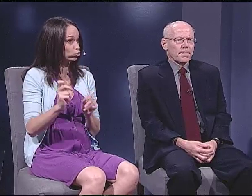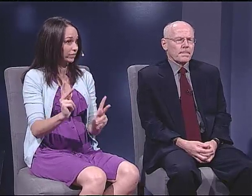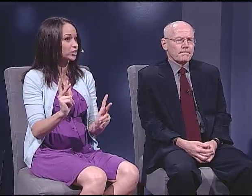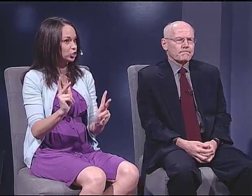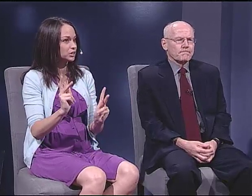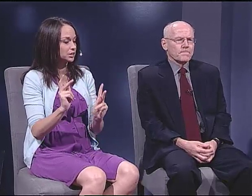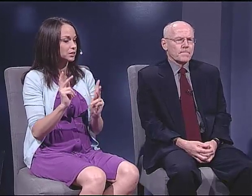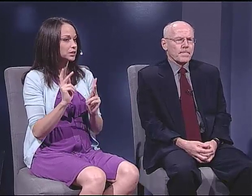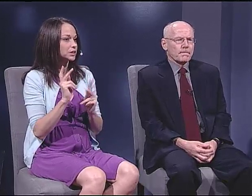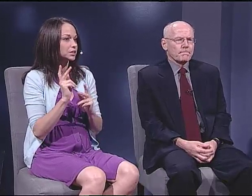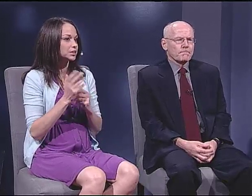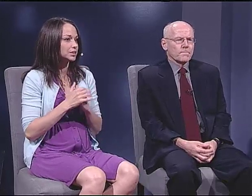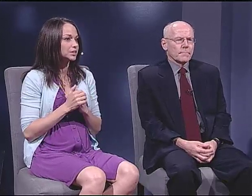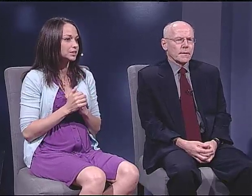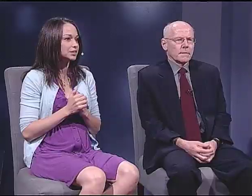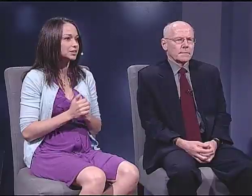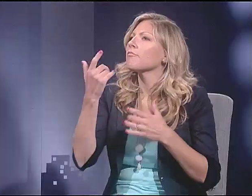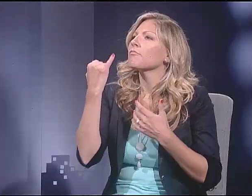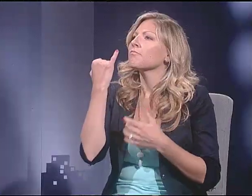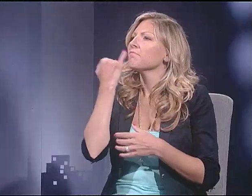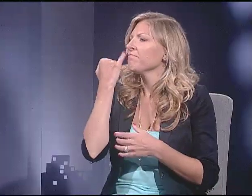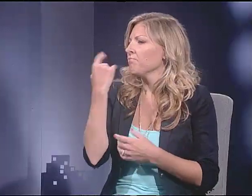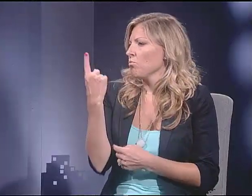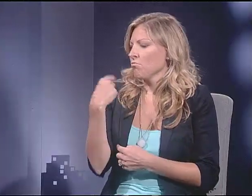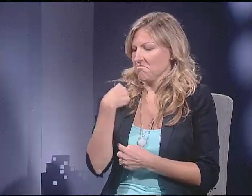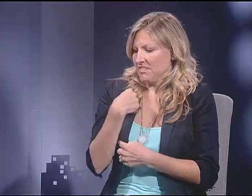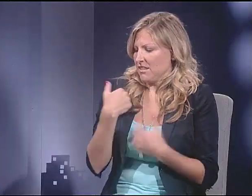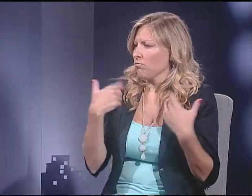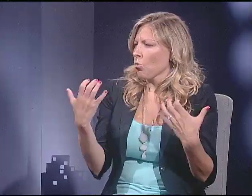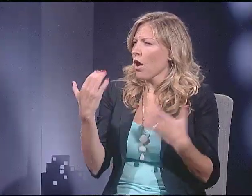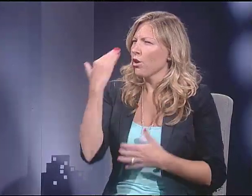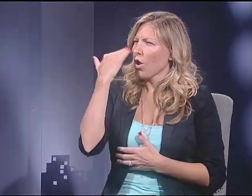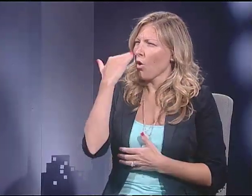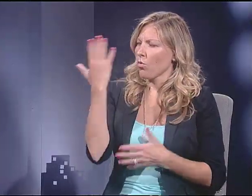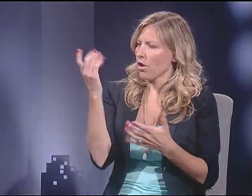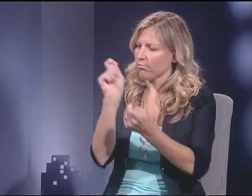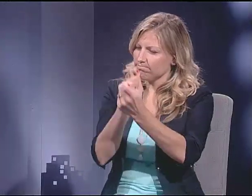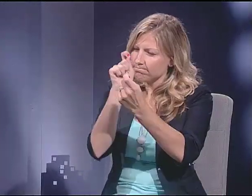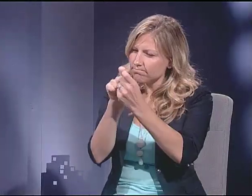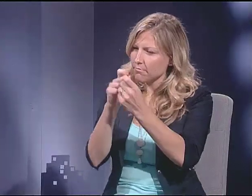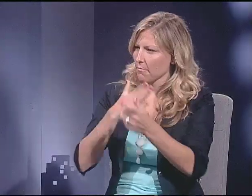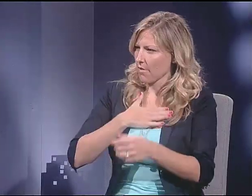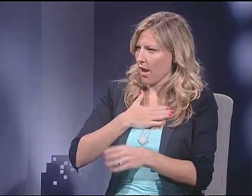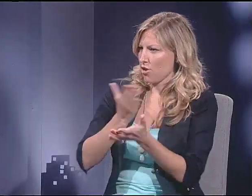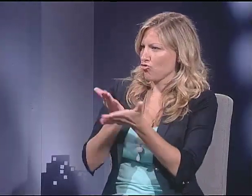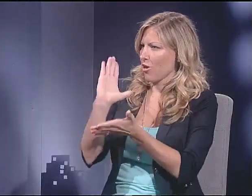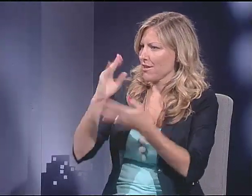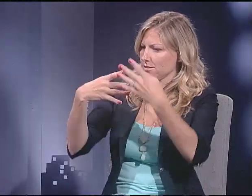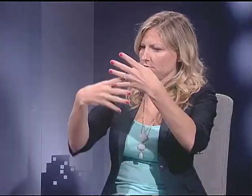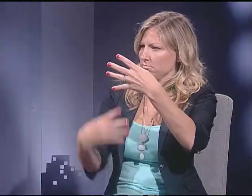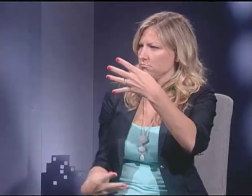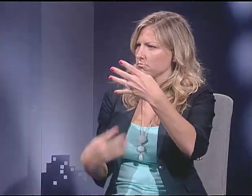[ Pause ] Tamara: Okay, if I wanted